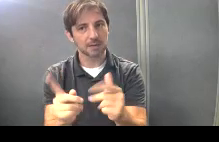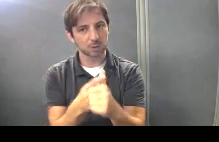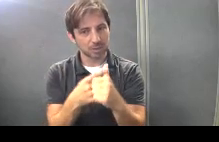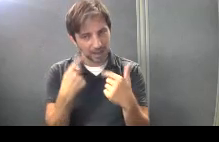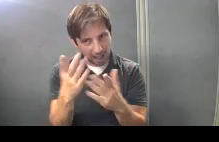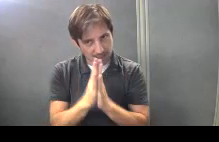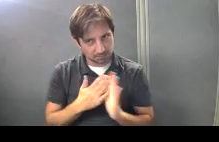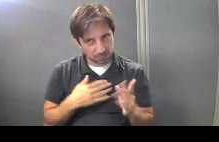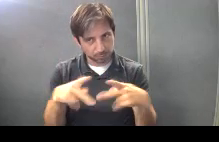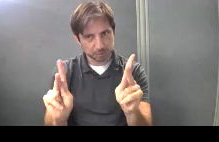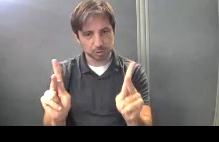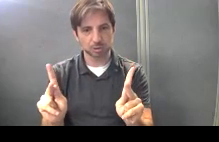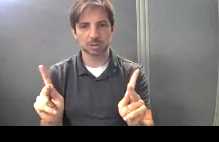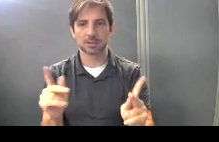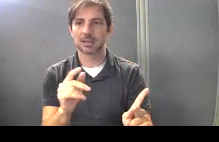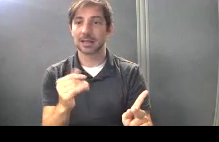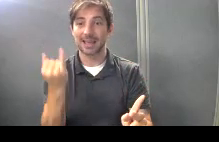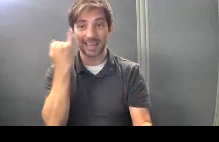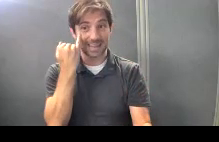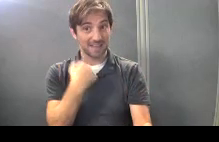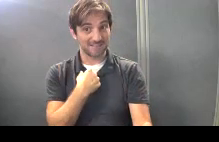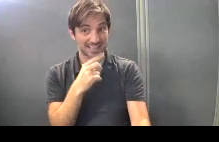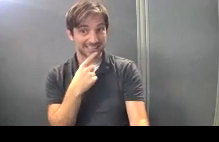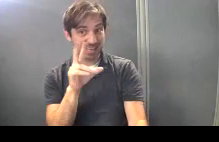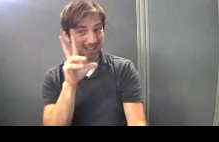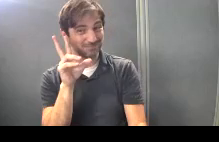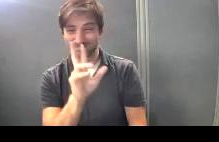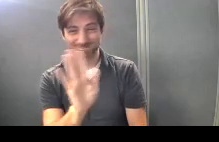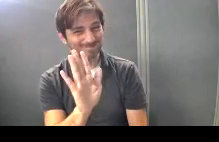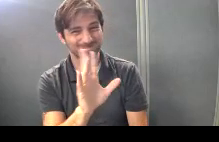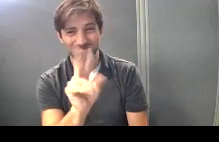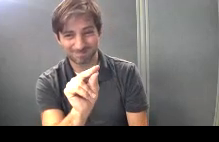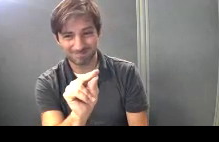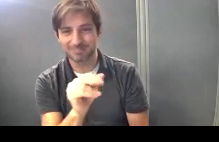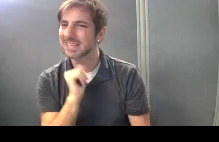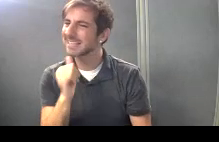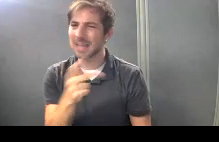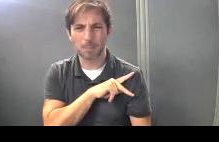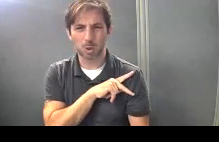DON'T TAKE IT PERSONALLY IF I ASK YOU NOT TO.